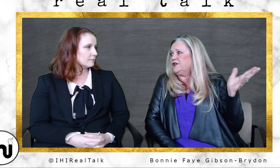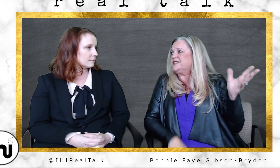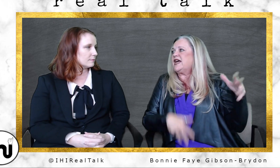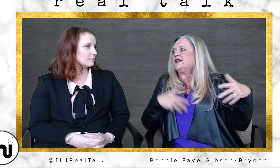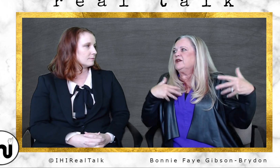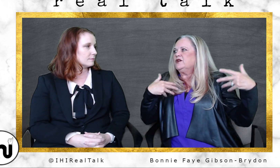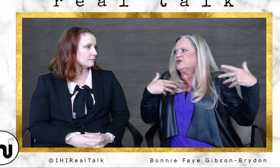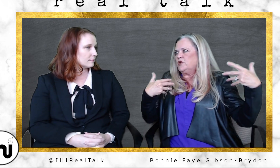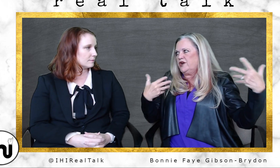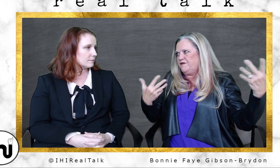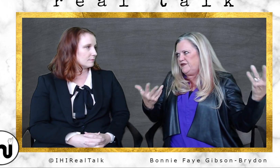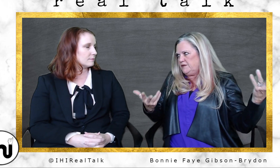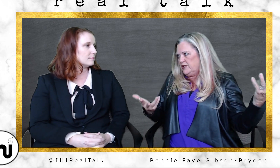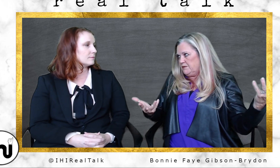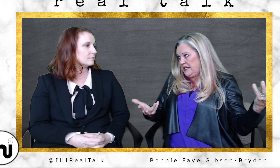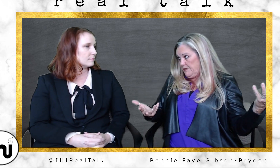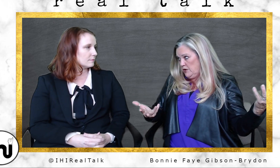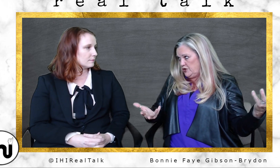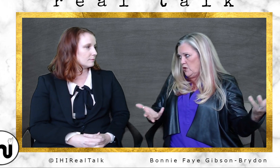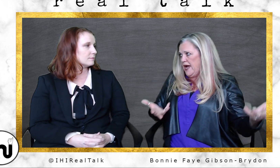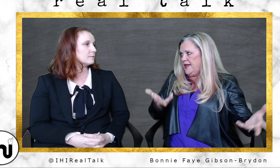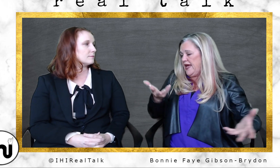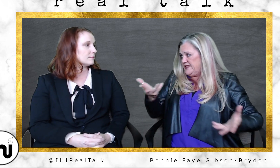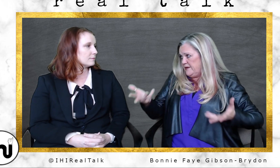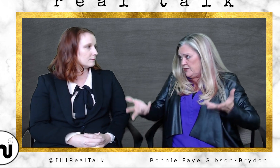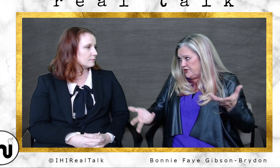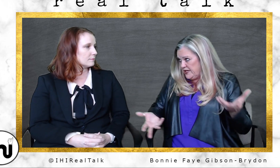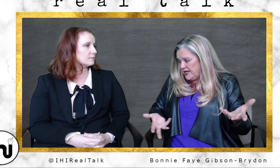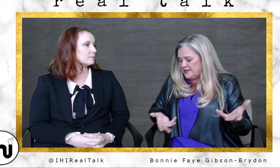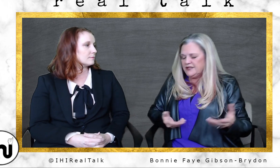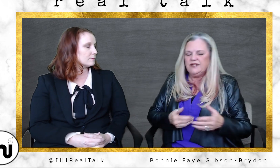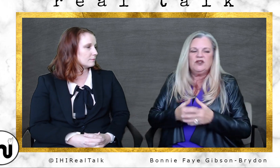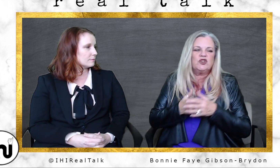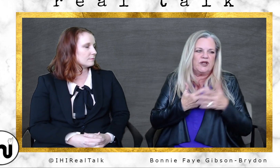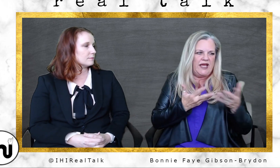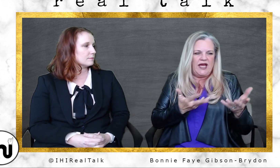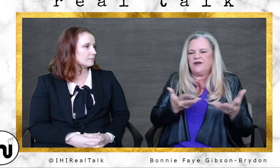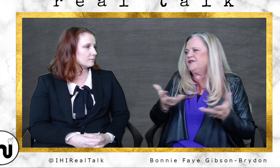It's got 250 million people, so out of that percent, you're gonna have a